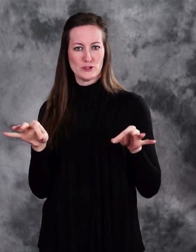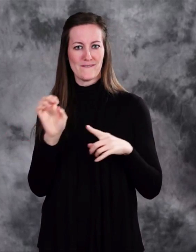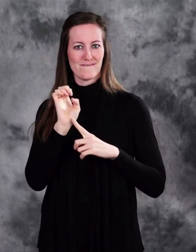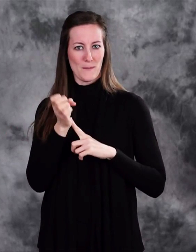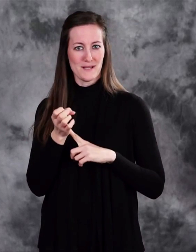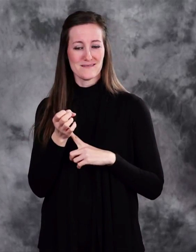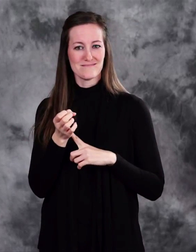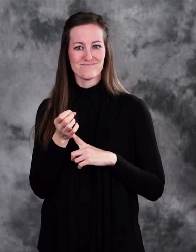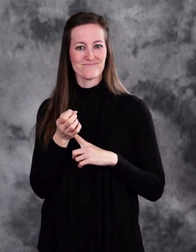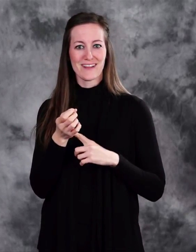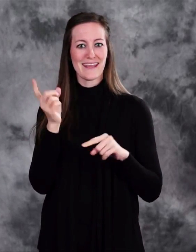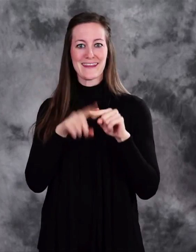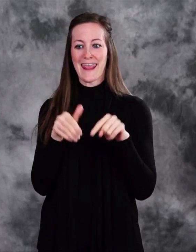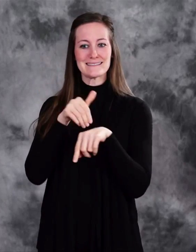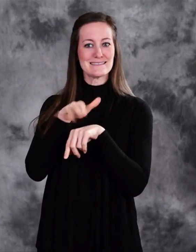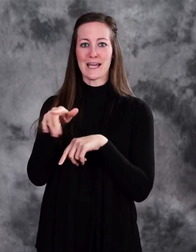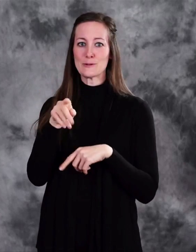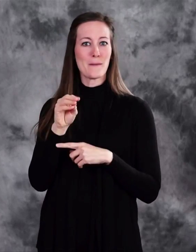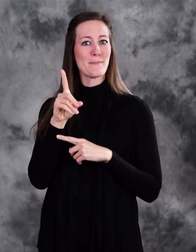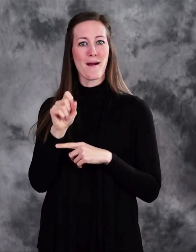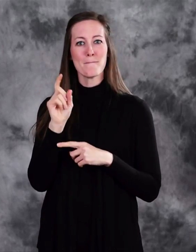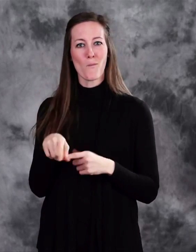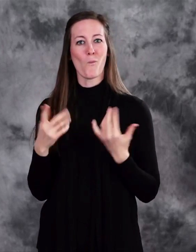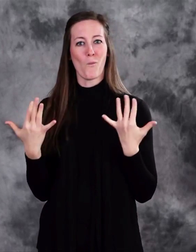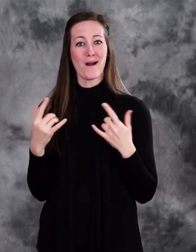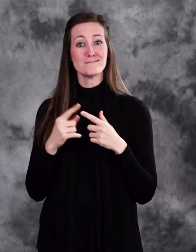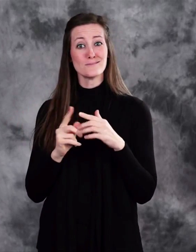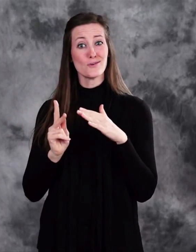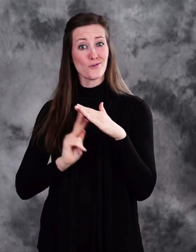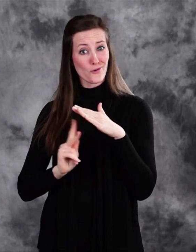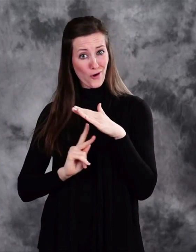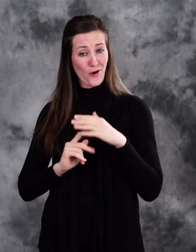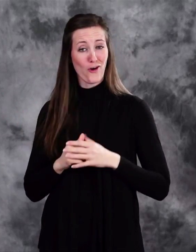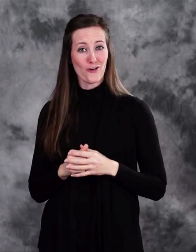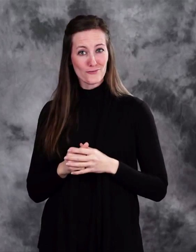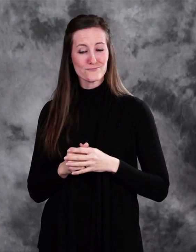and want to place them at MDS have to wait until they are in kindergarten.